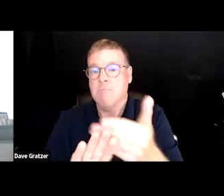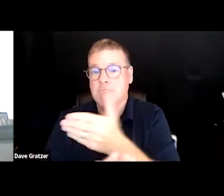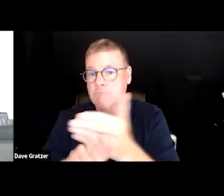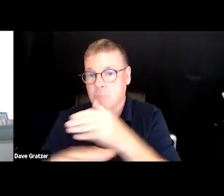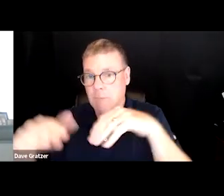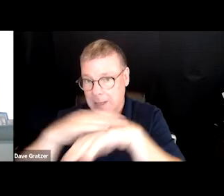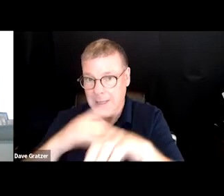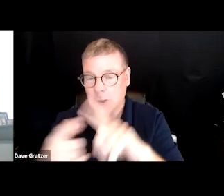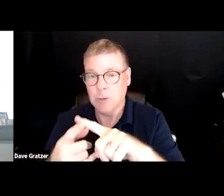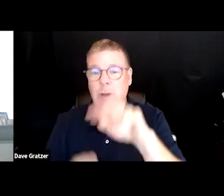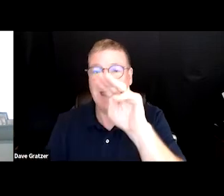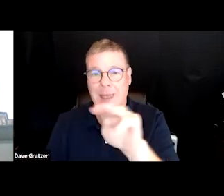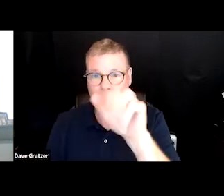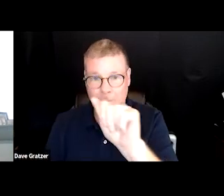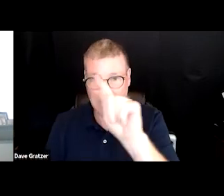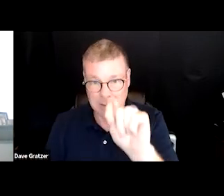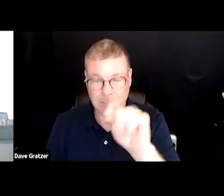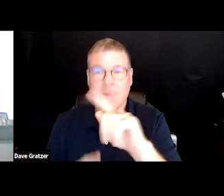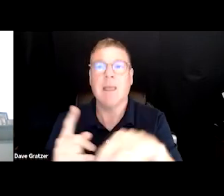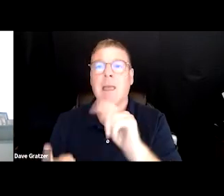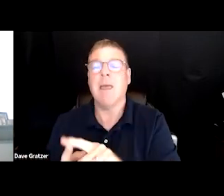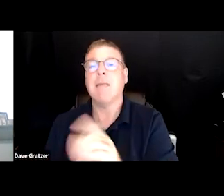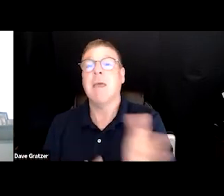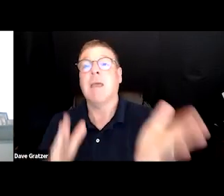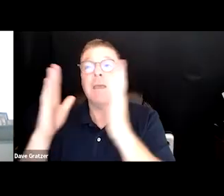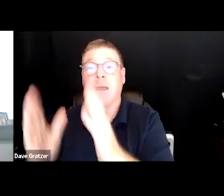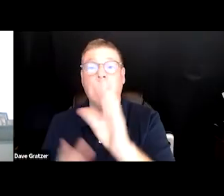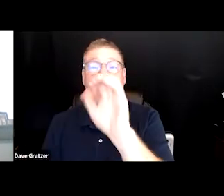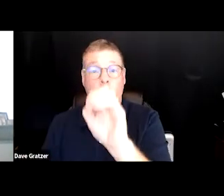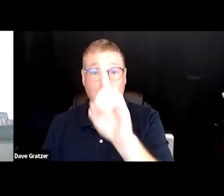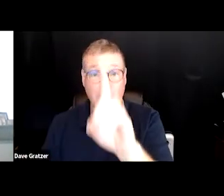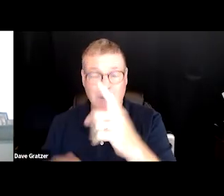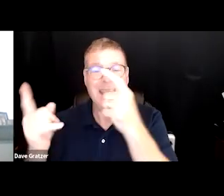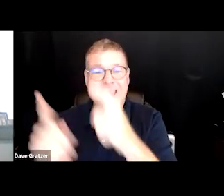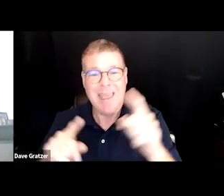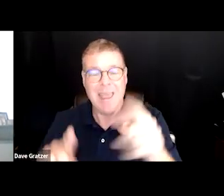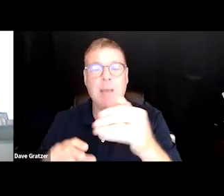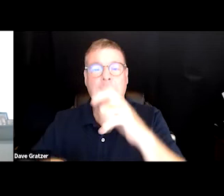and receiving an MAT, and then overdoses that are occurring prior at the time of release.